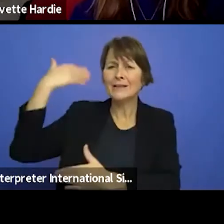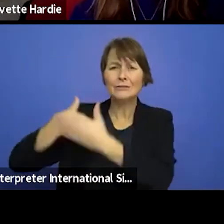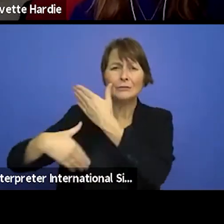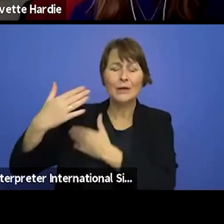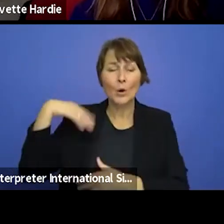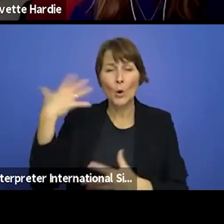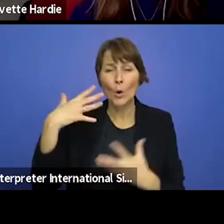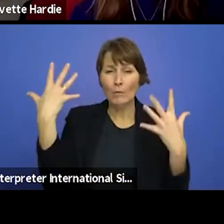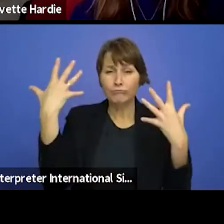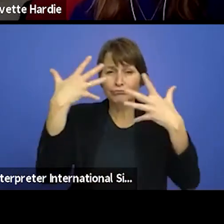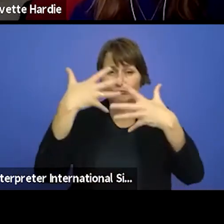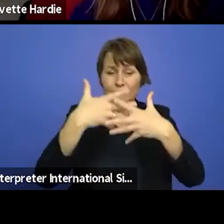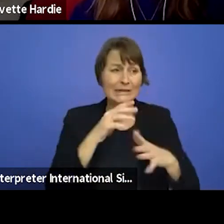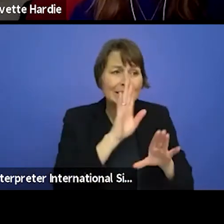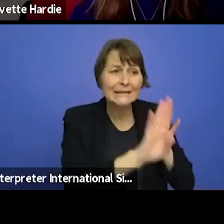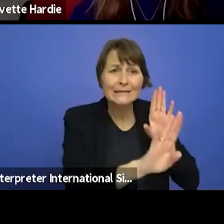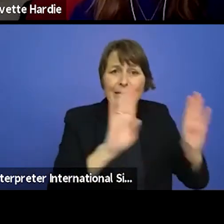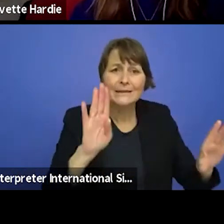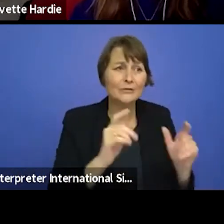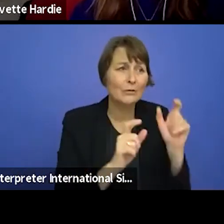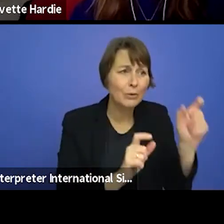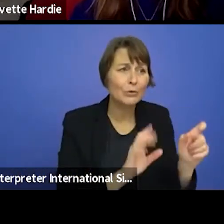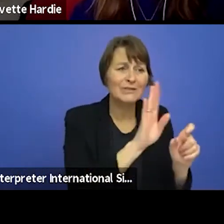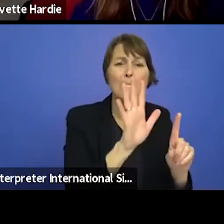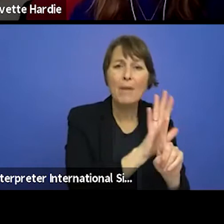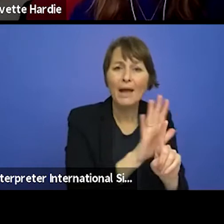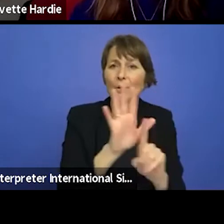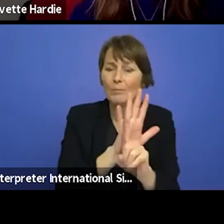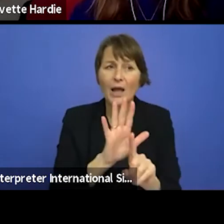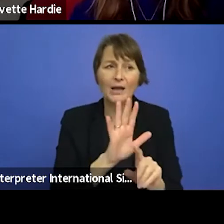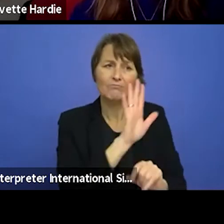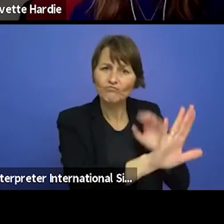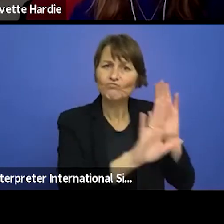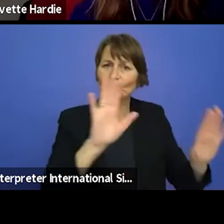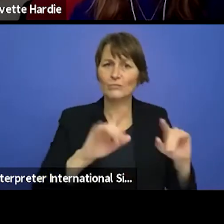each background is very complicated you know and I feel like we need to you know, I think like the